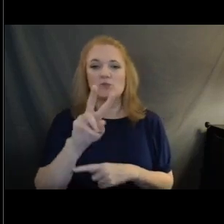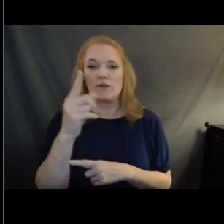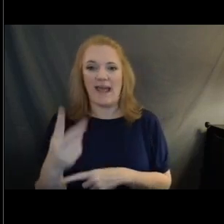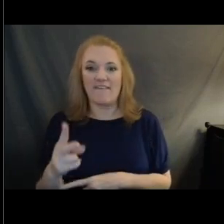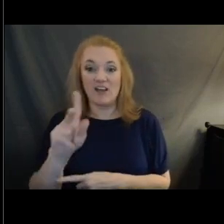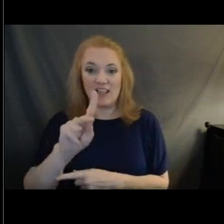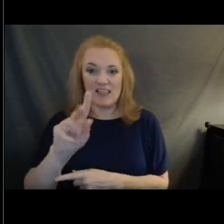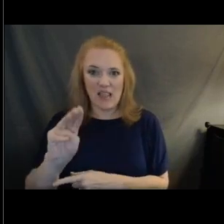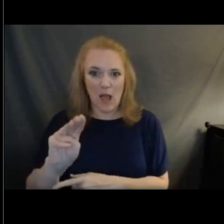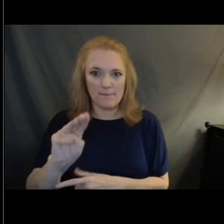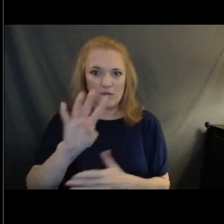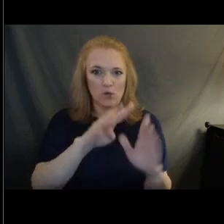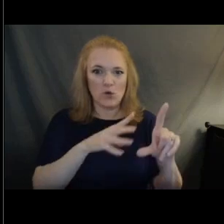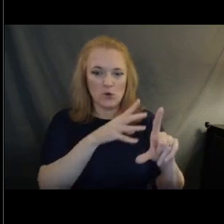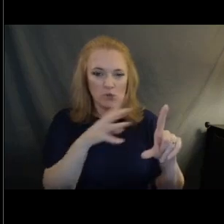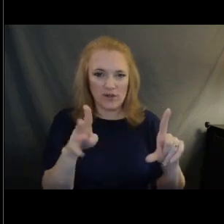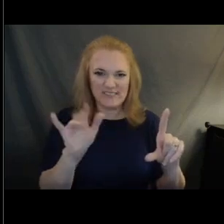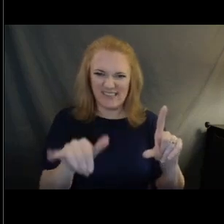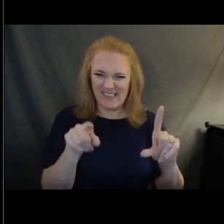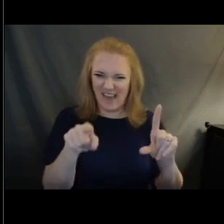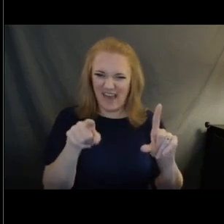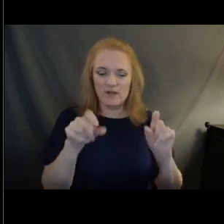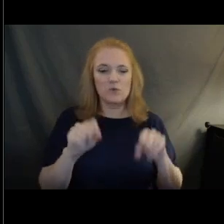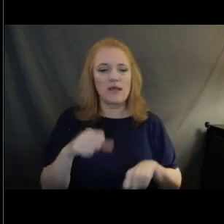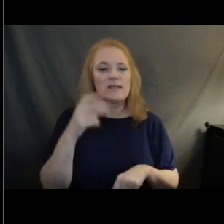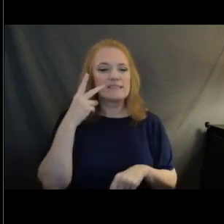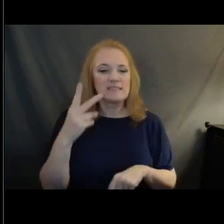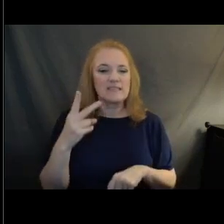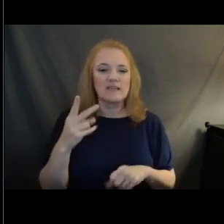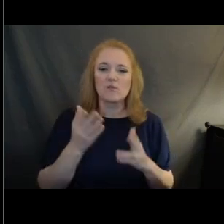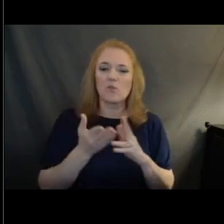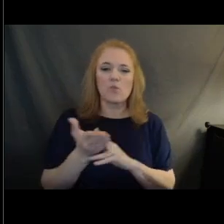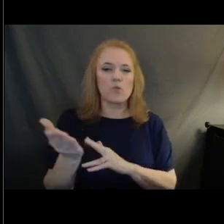these graphical forecasts are available through day seven for temperature,